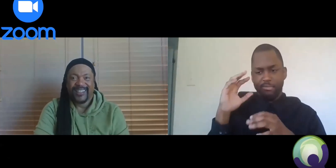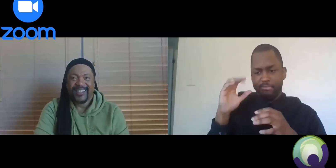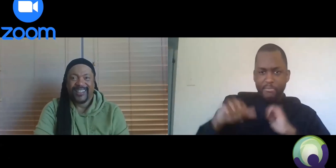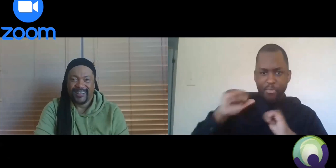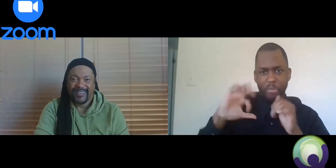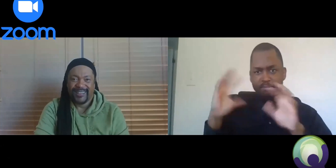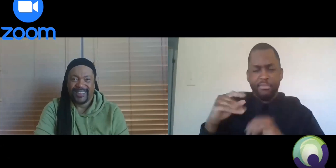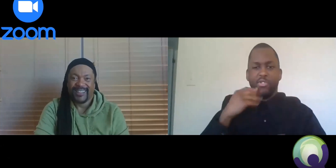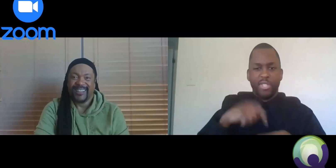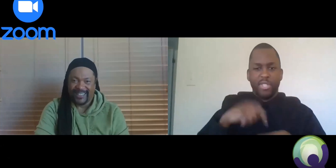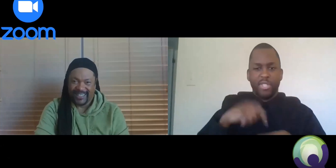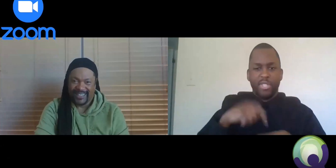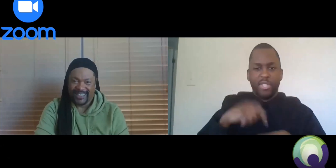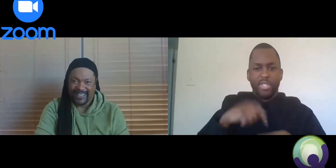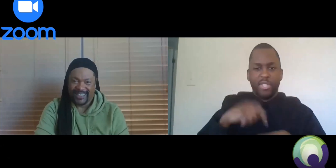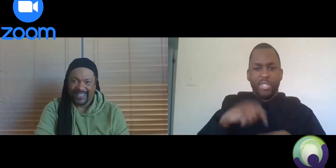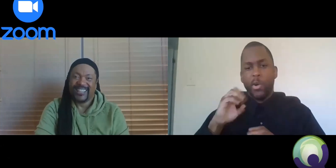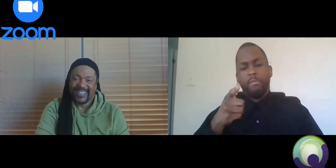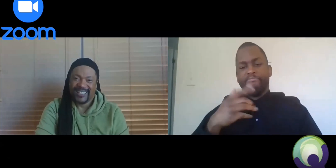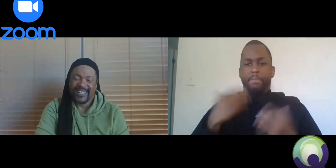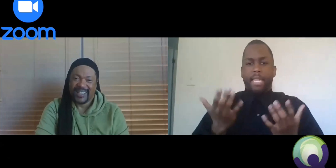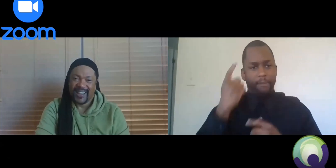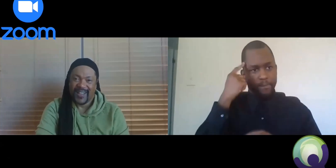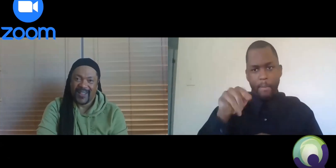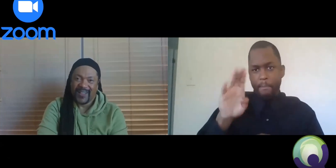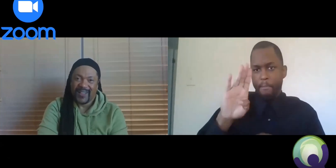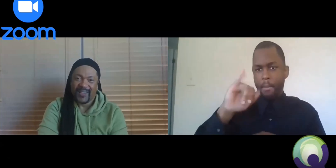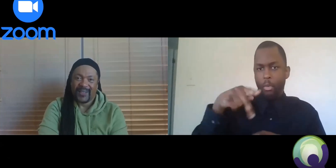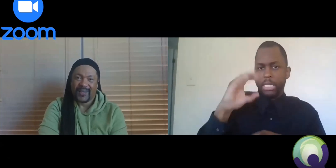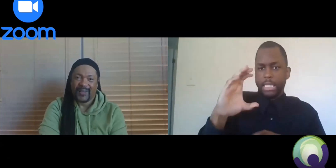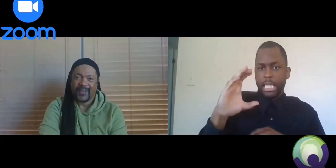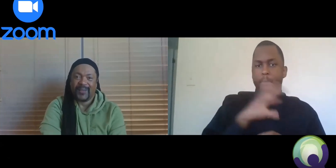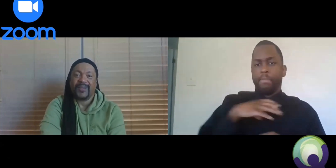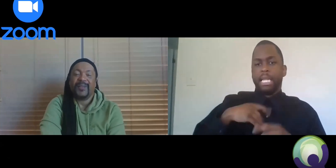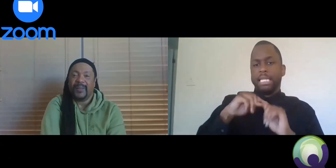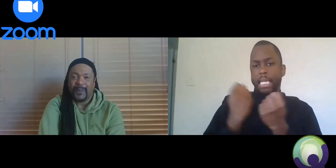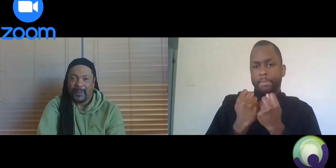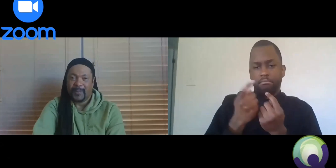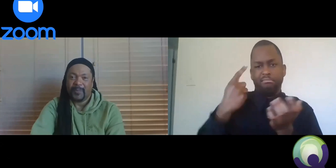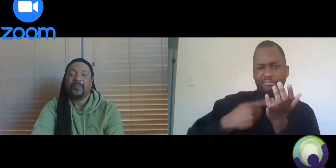past performances, really fun & enjoyable. I’m here representing BIPOC Committee team